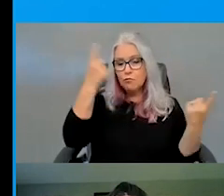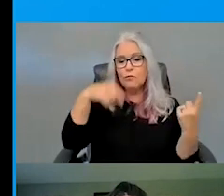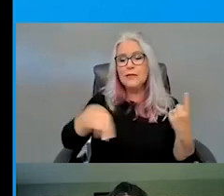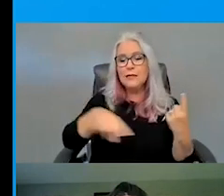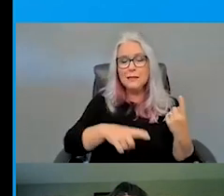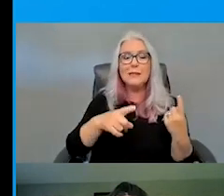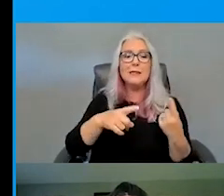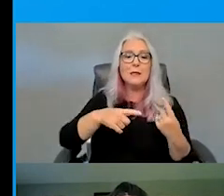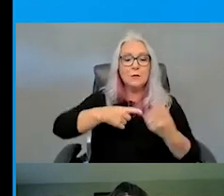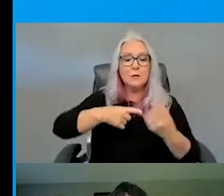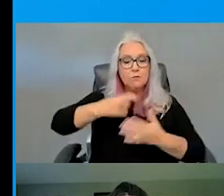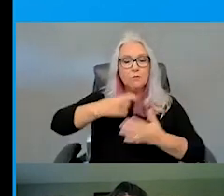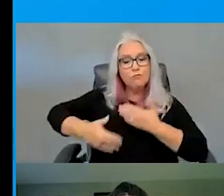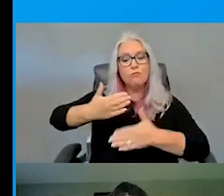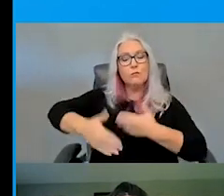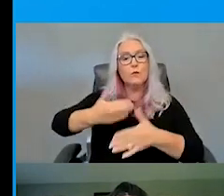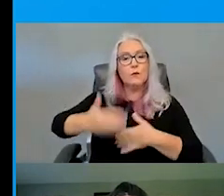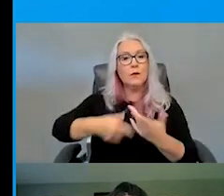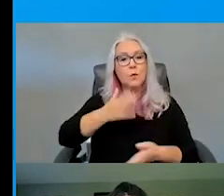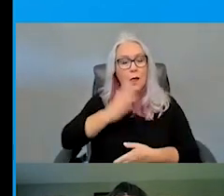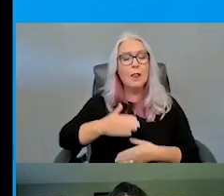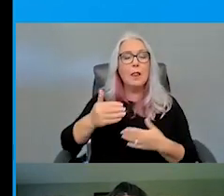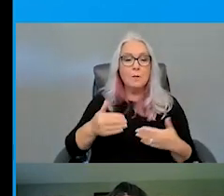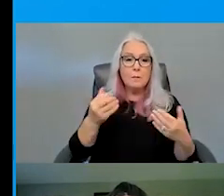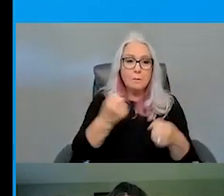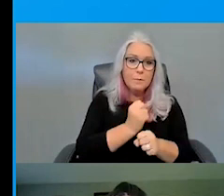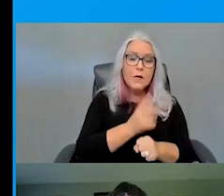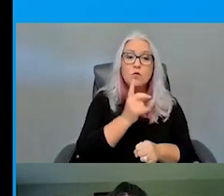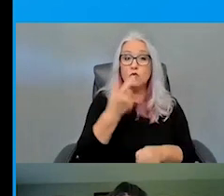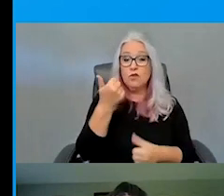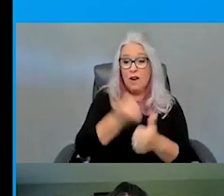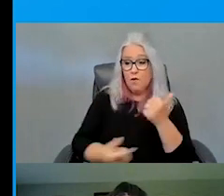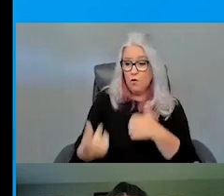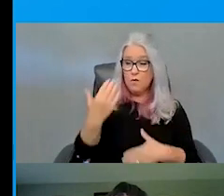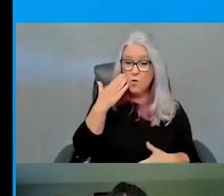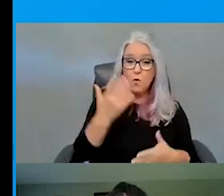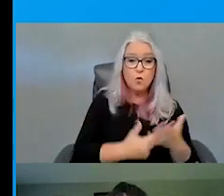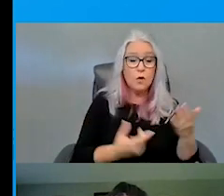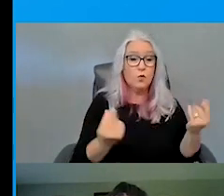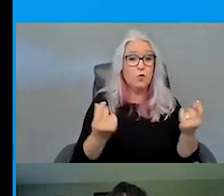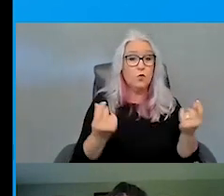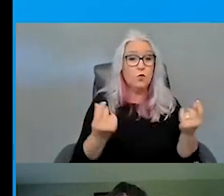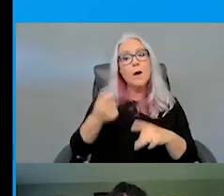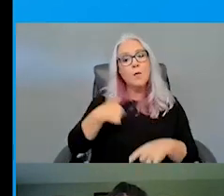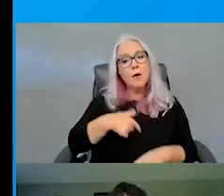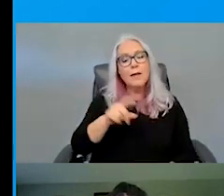need that effort put forward by emergency management offices and municipalities just the same. And we always say start with